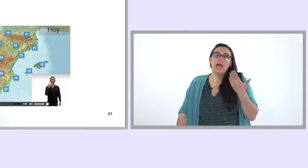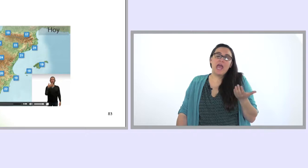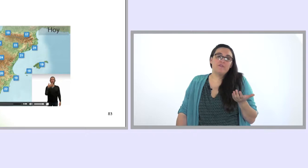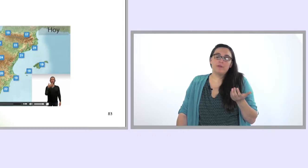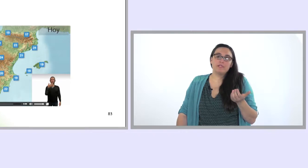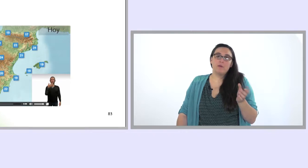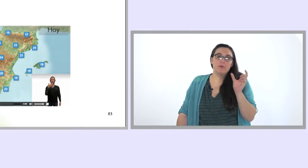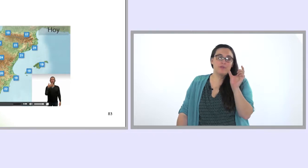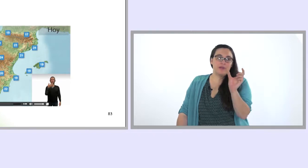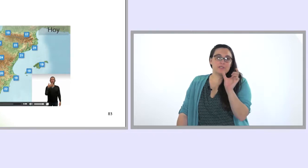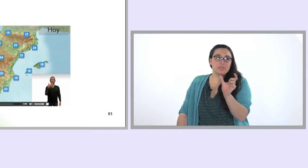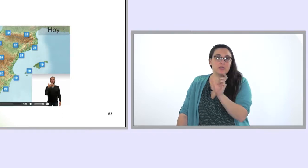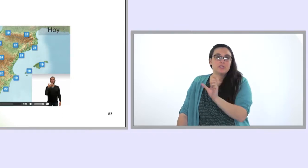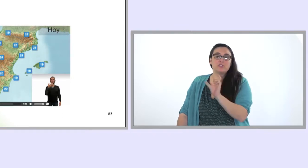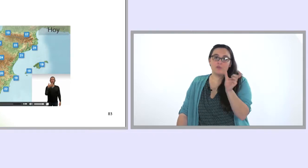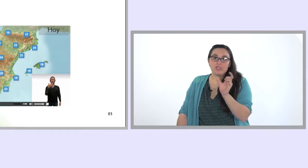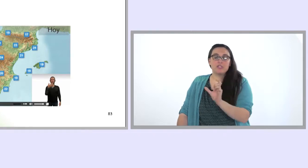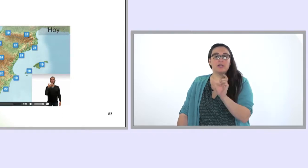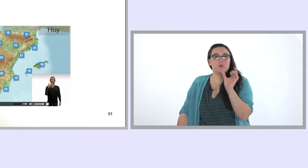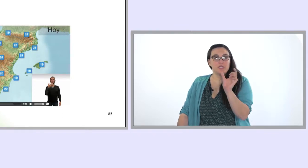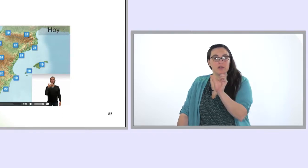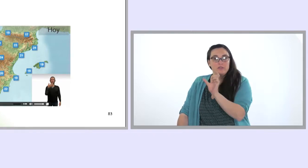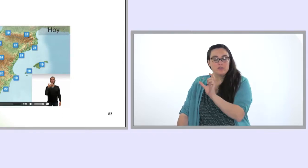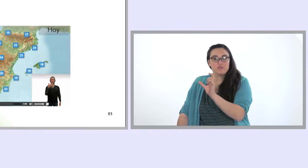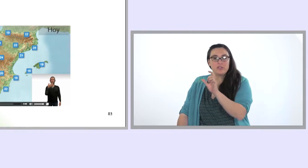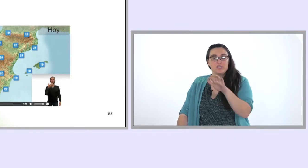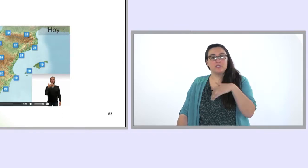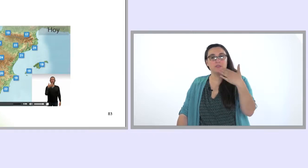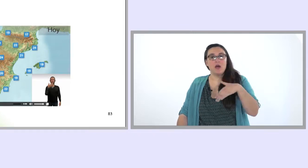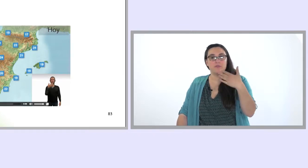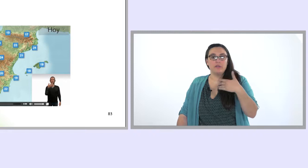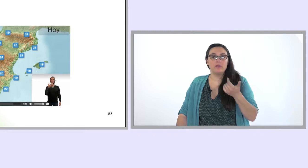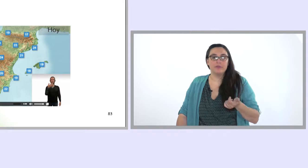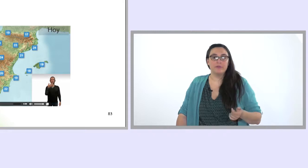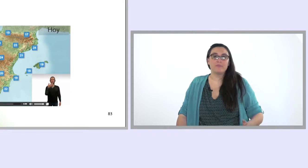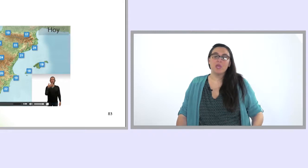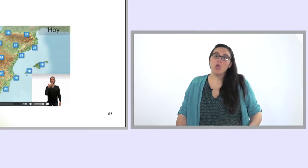and there are certain structures, syntactic structures, that are recurrent.